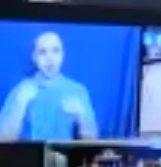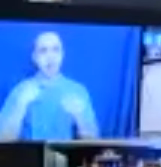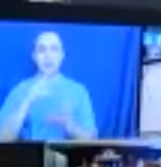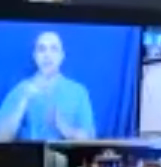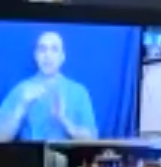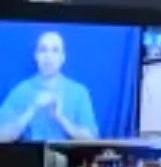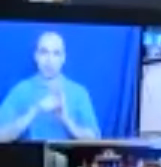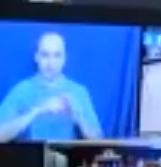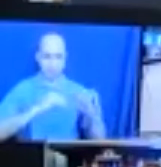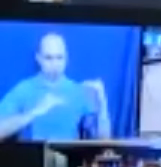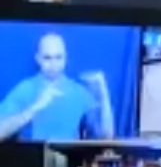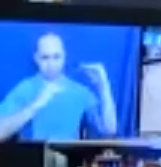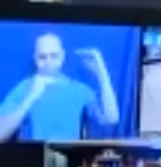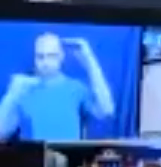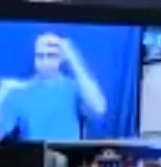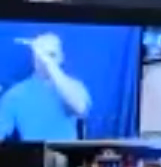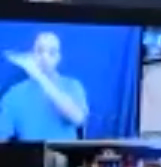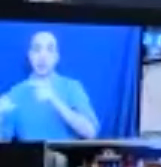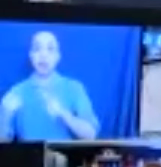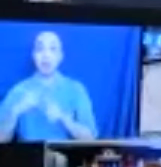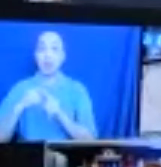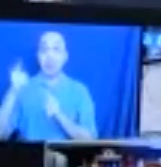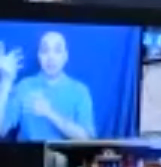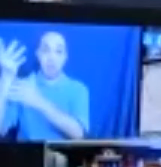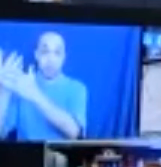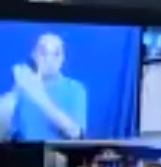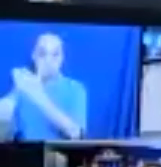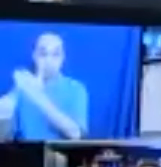USUALLY SOMEBODY WOULD JUST GO